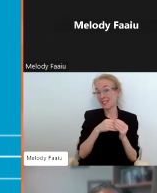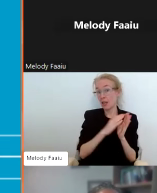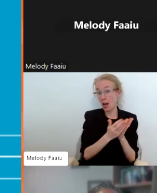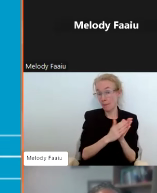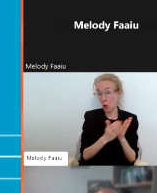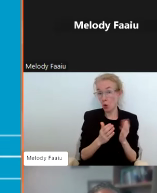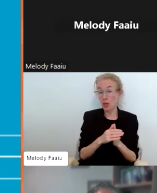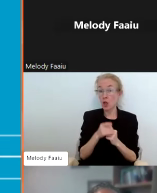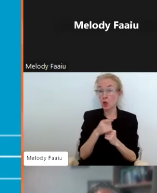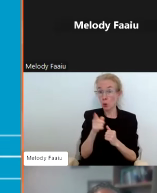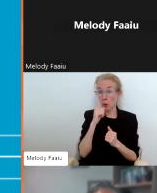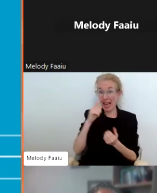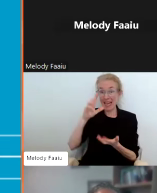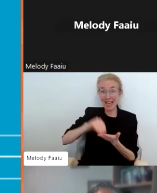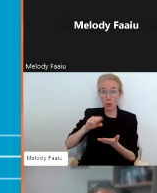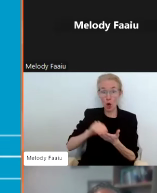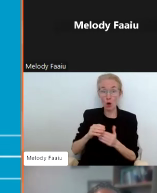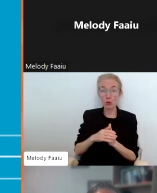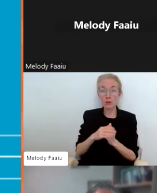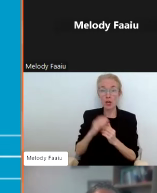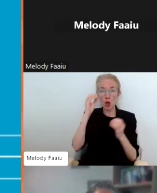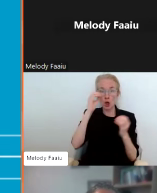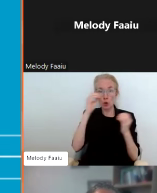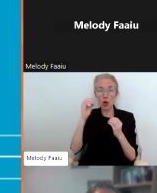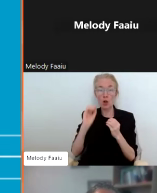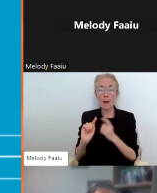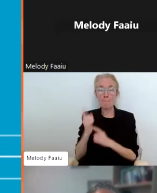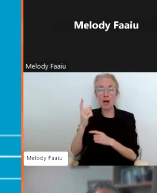just Google Masterplanning For Universal Design, or you can email